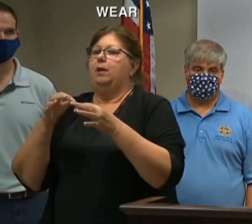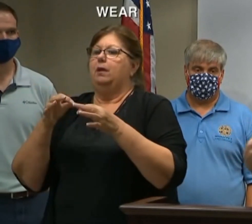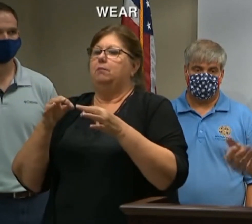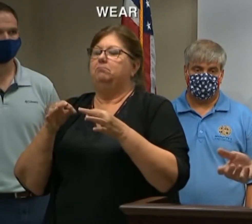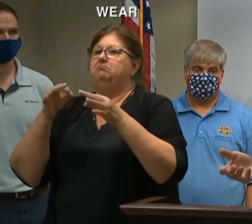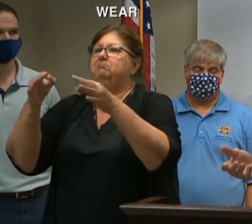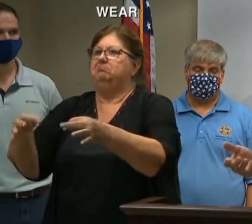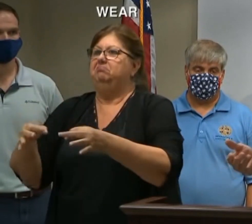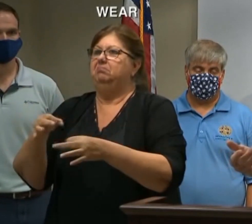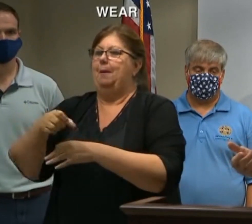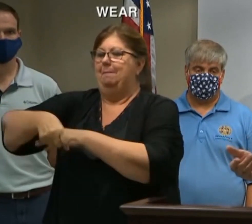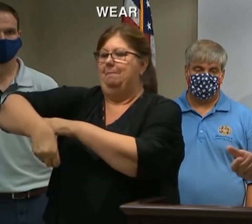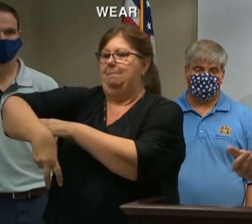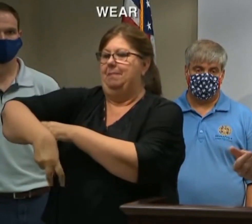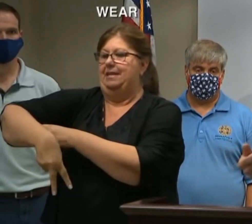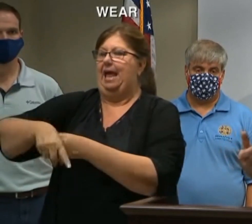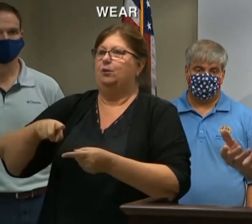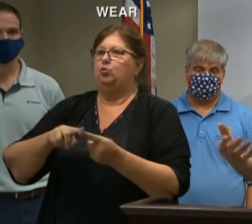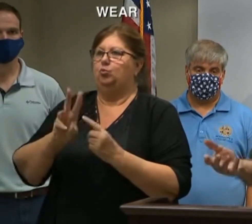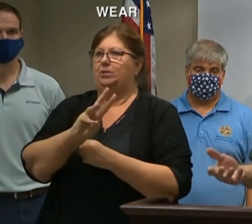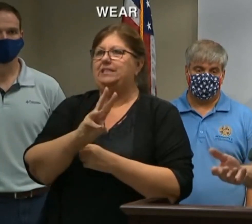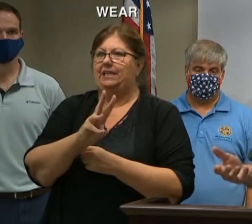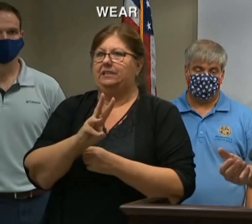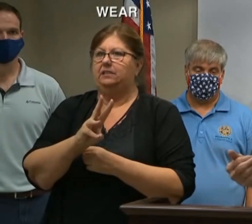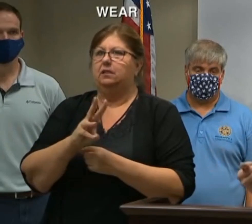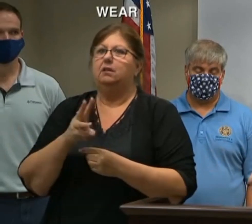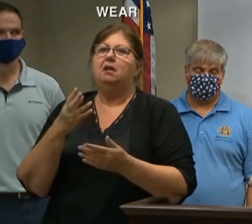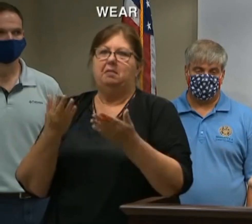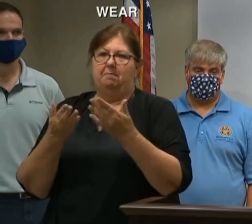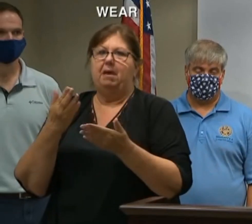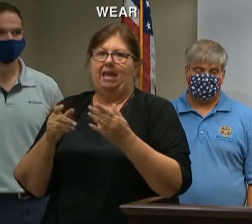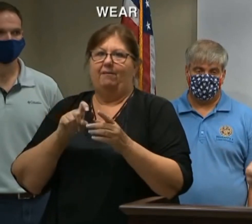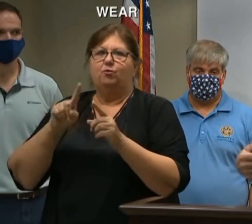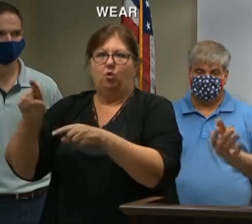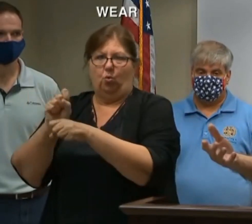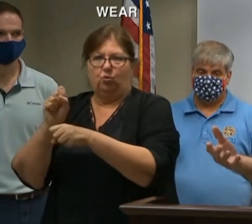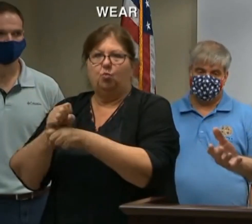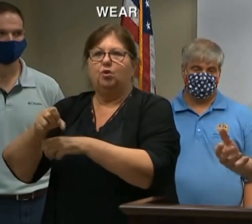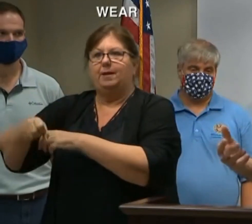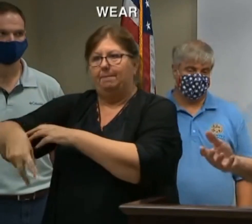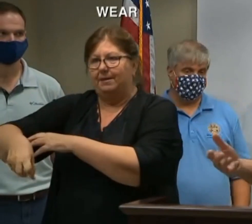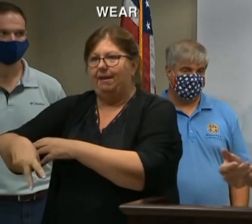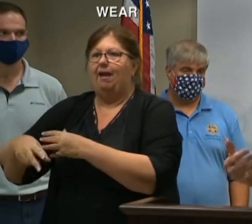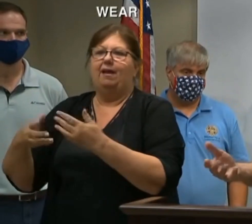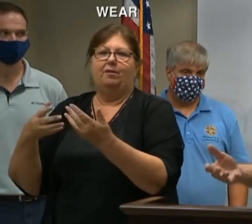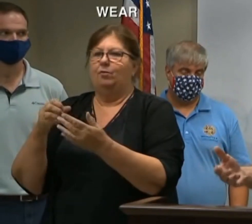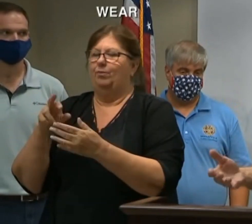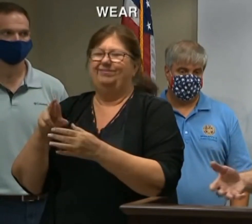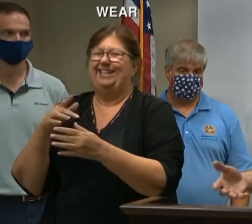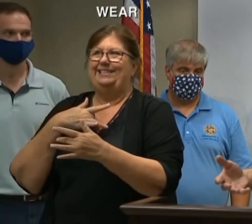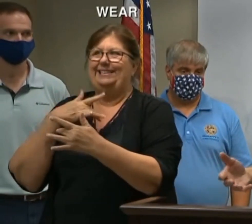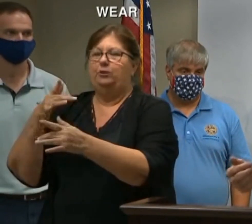are going to be out you know at midnight going to work if you will uh even those who are shift workers i mean they tend to be there before 12